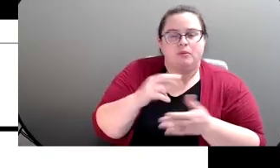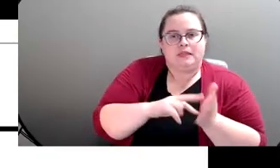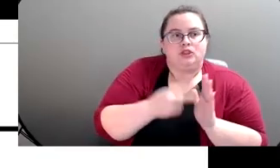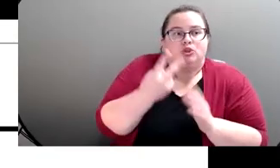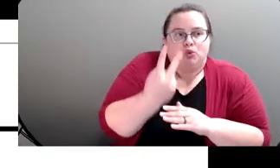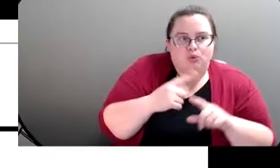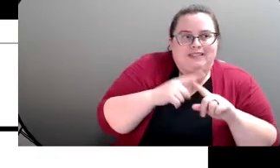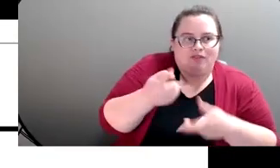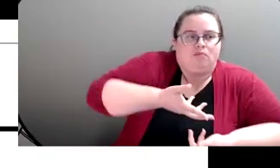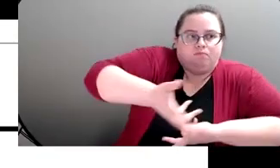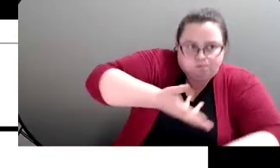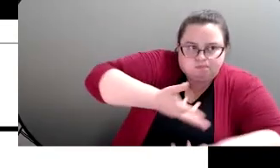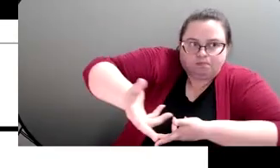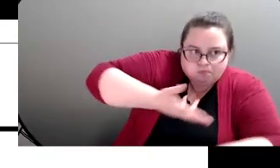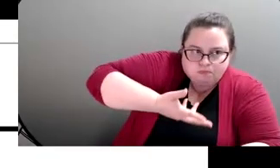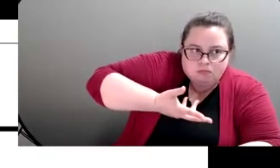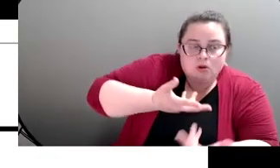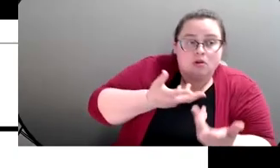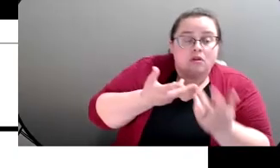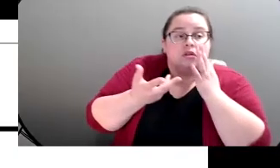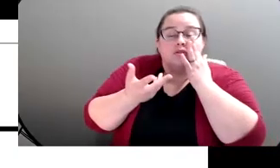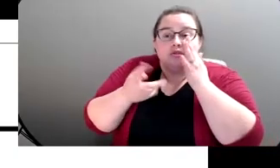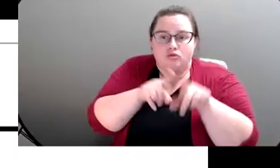There is also guidance here for hybrid or other,